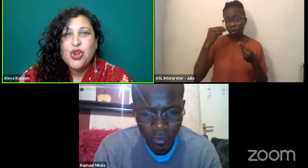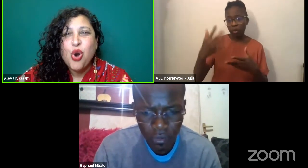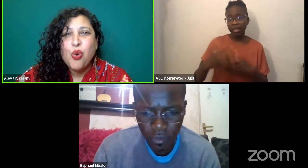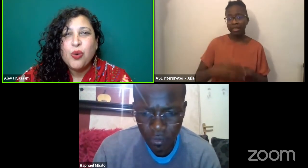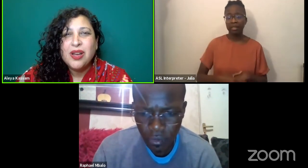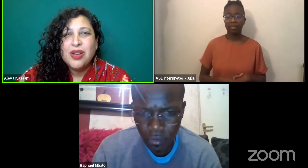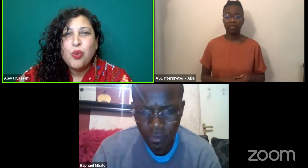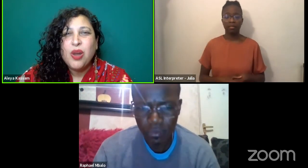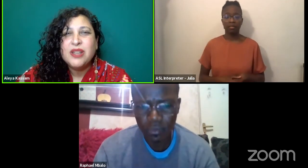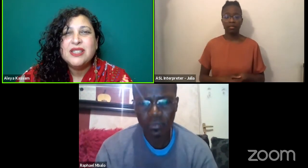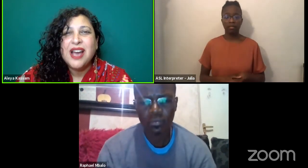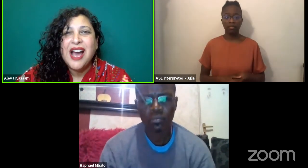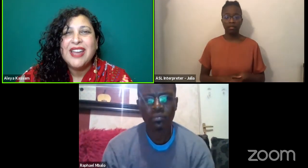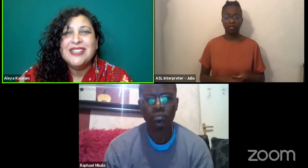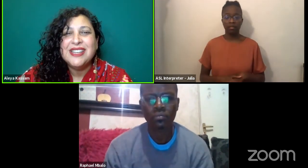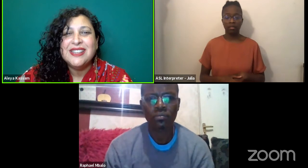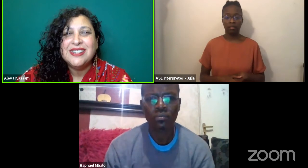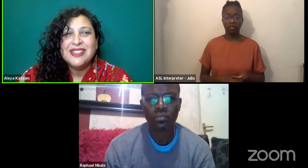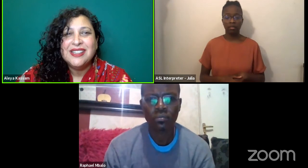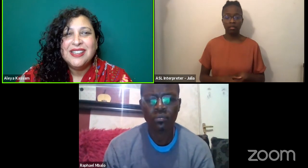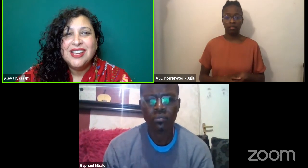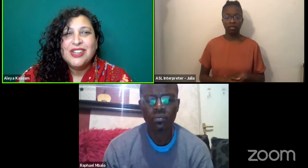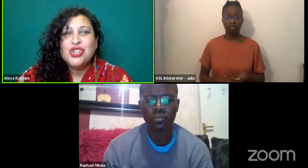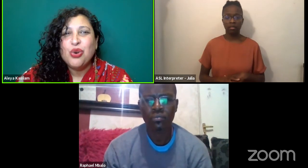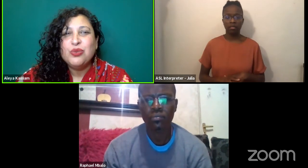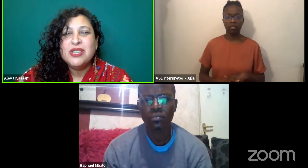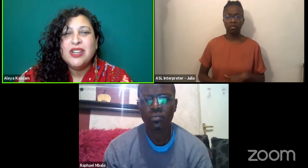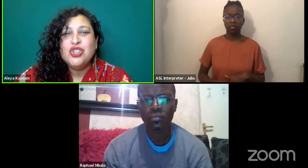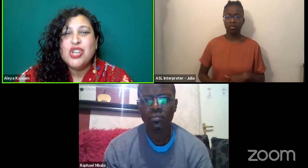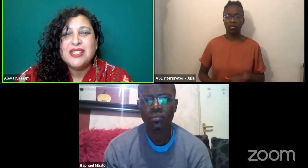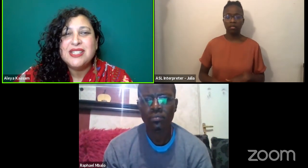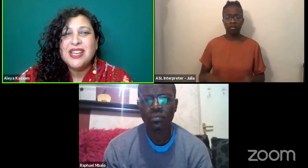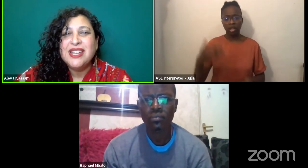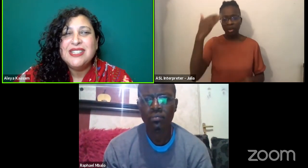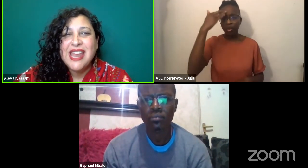Know what I did don't just take it and go.